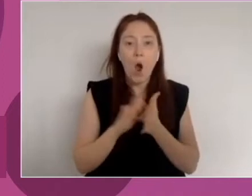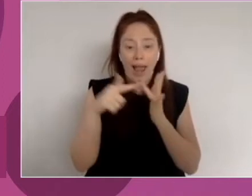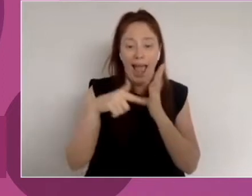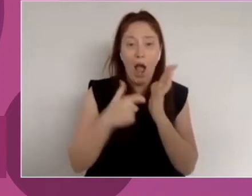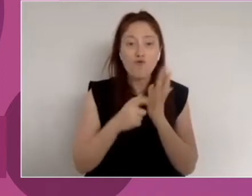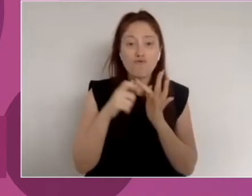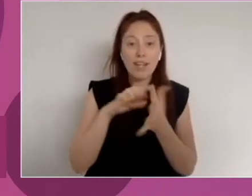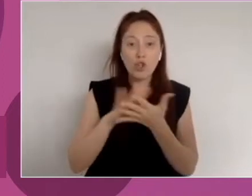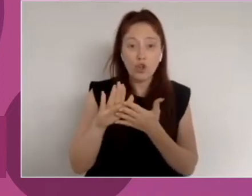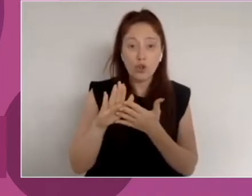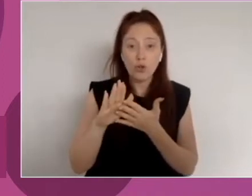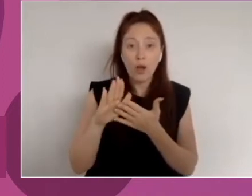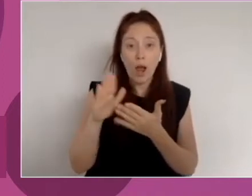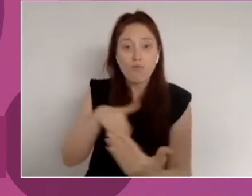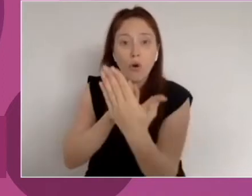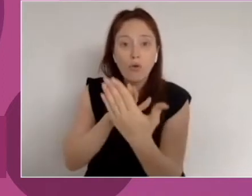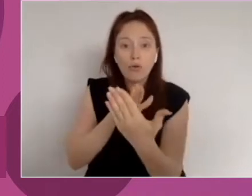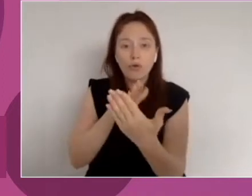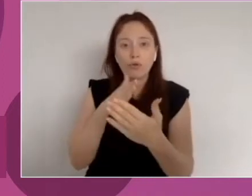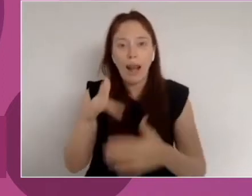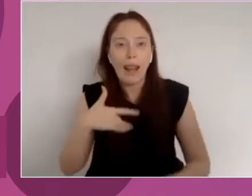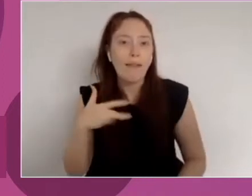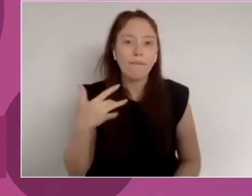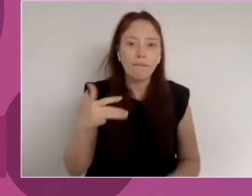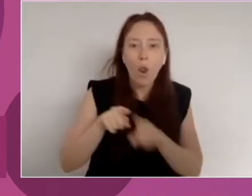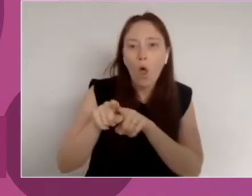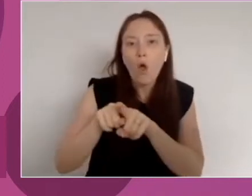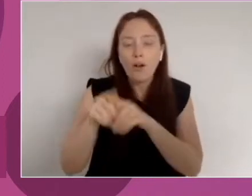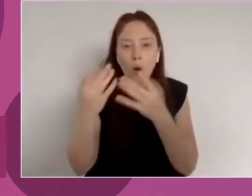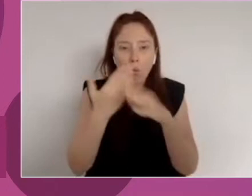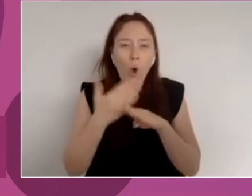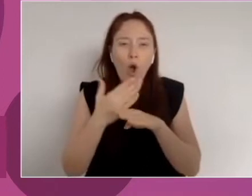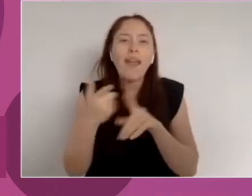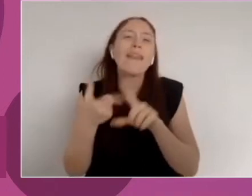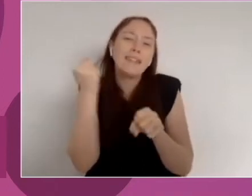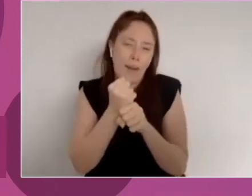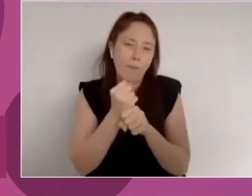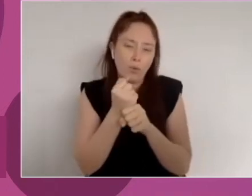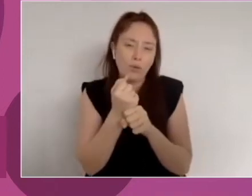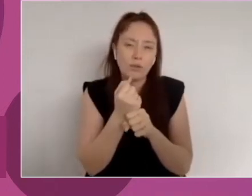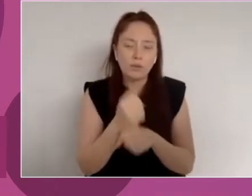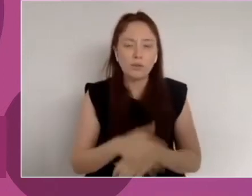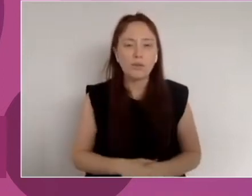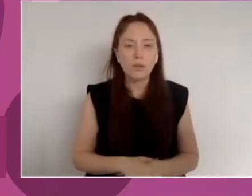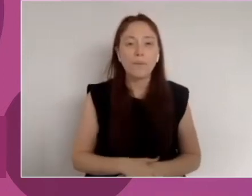learn and work. We all agreed on the ten priority areas. We also then agreed, as nine jurisdictions,